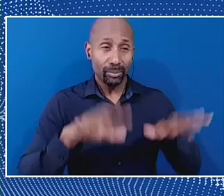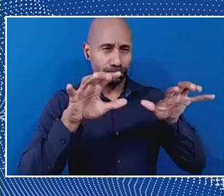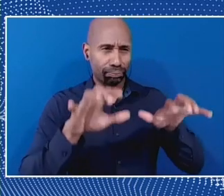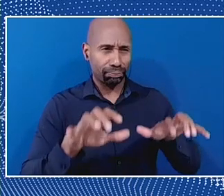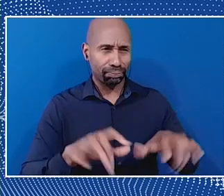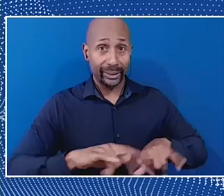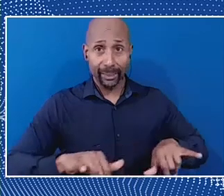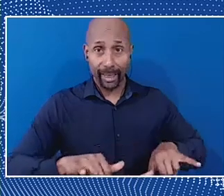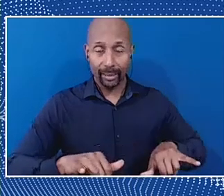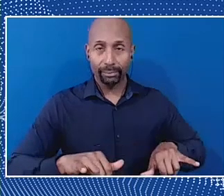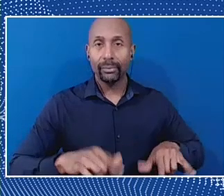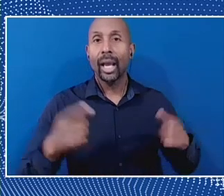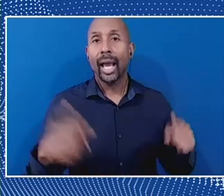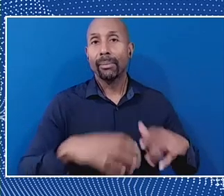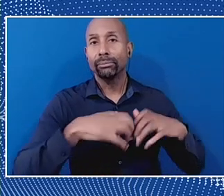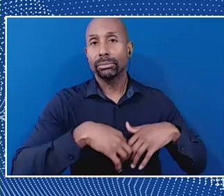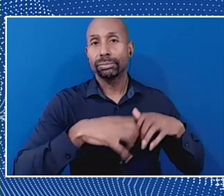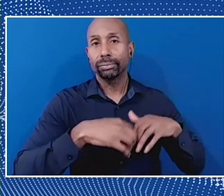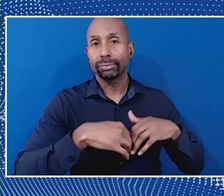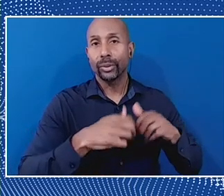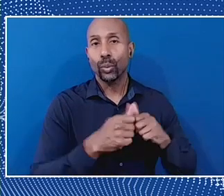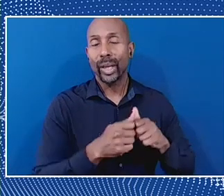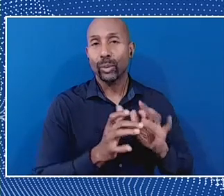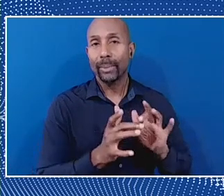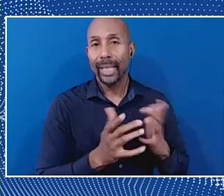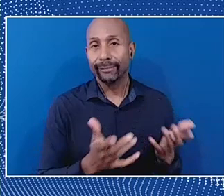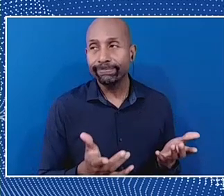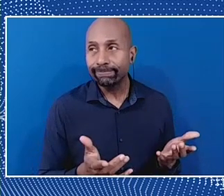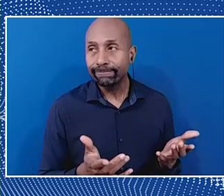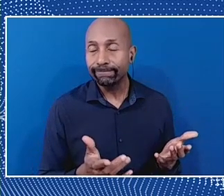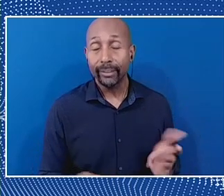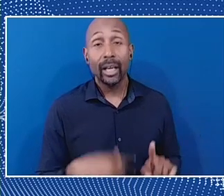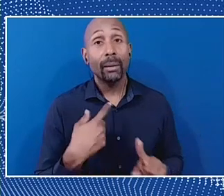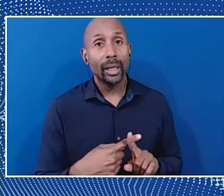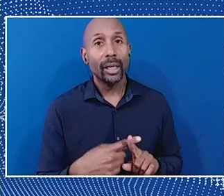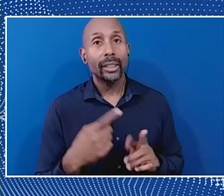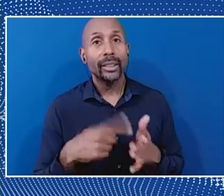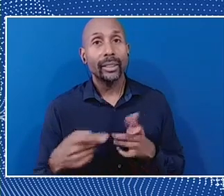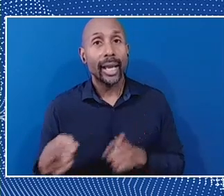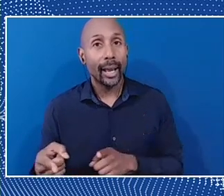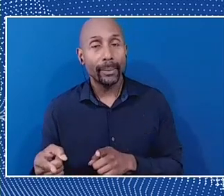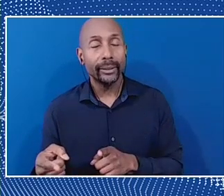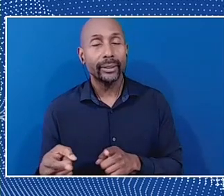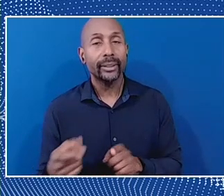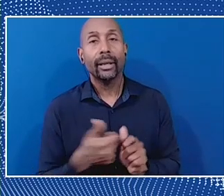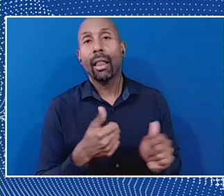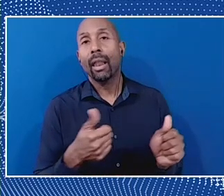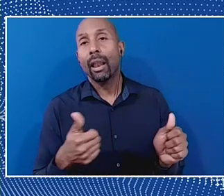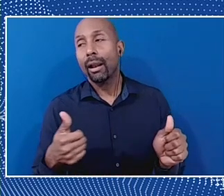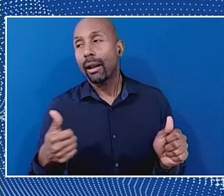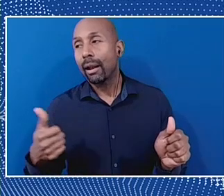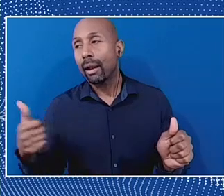There's- also tends to be a backlog of applications. And so I'm wondering how the